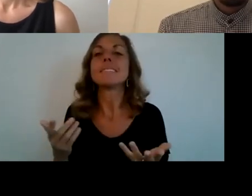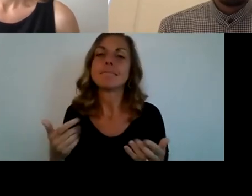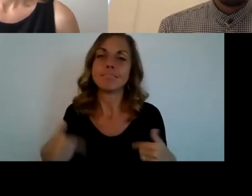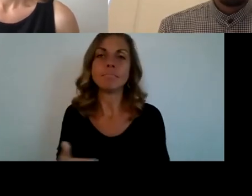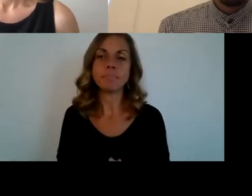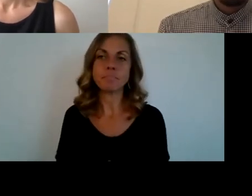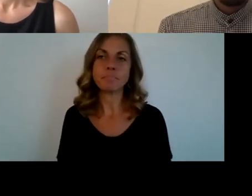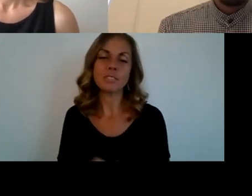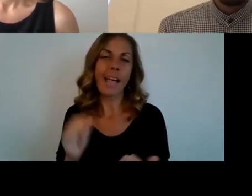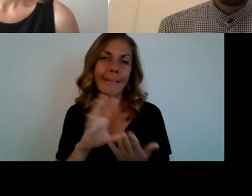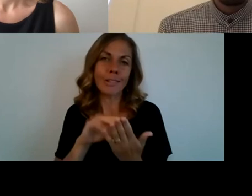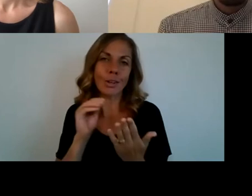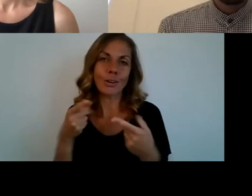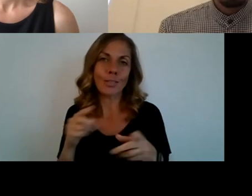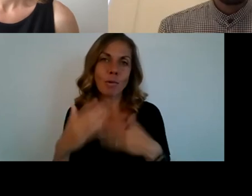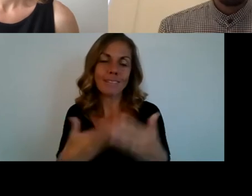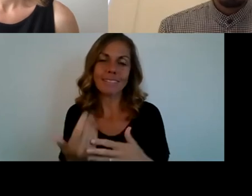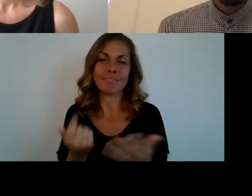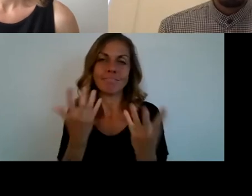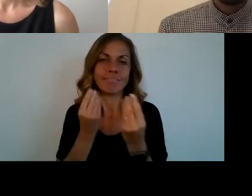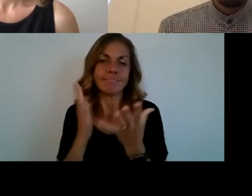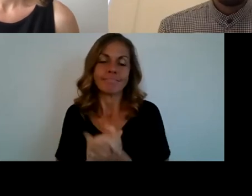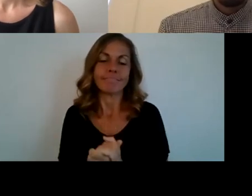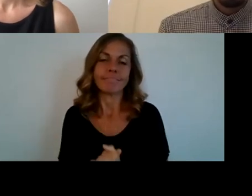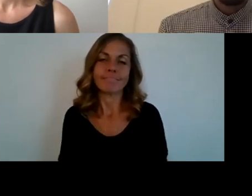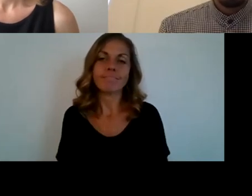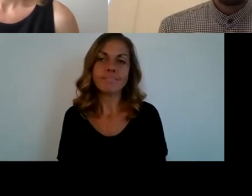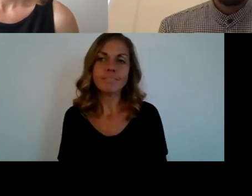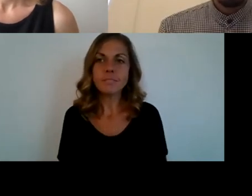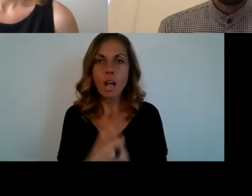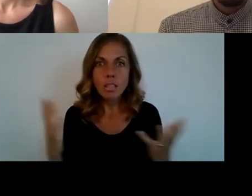thing. So, just struck me that like a lot of these strategies take no money at all.